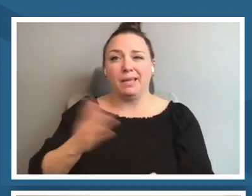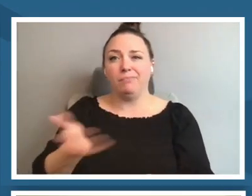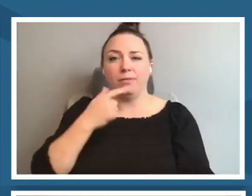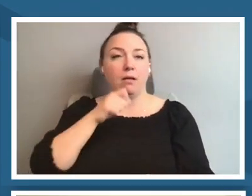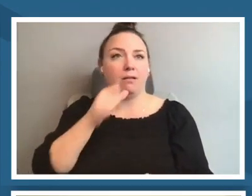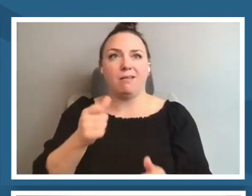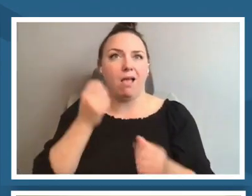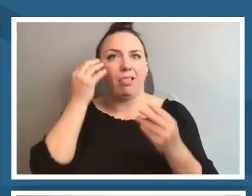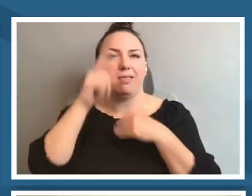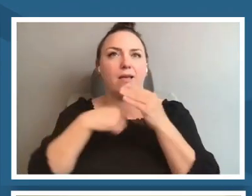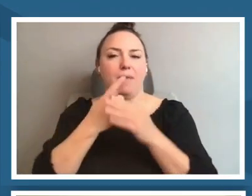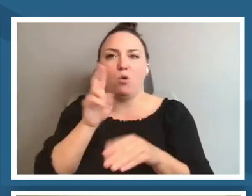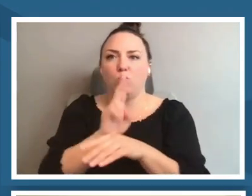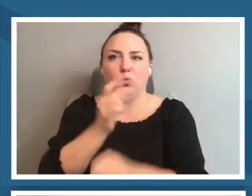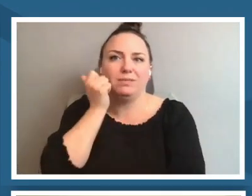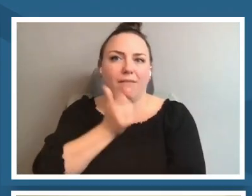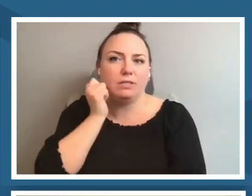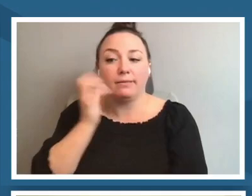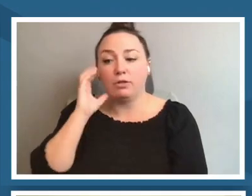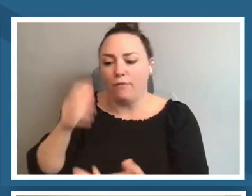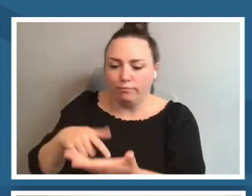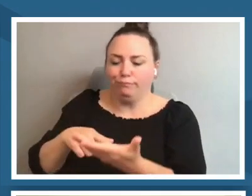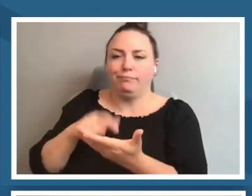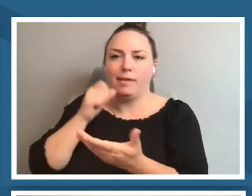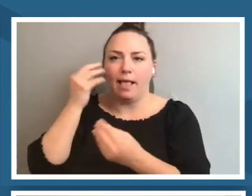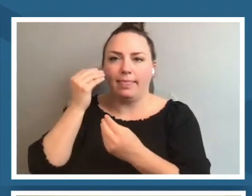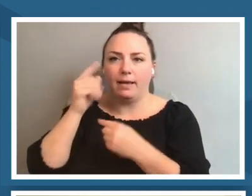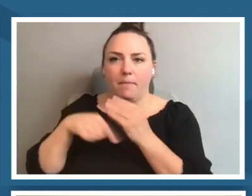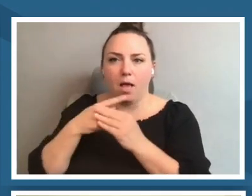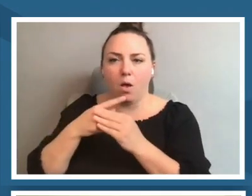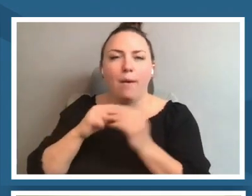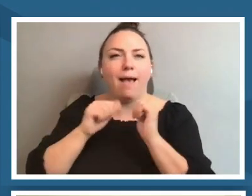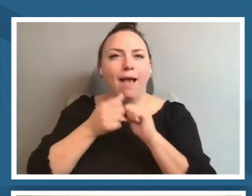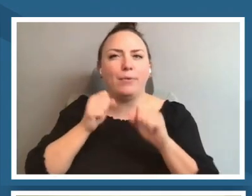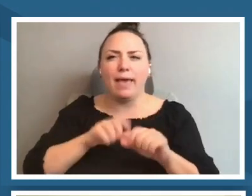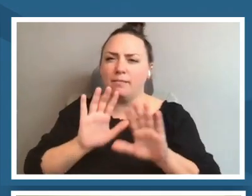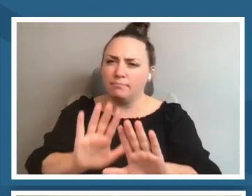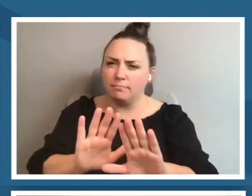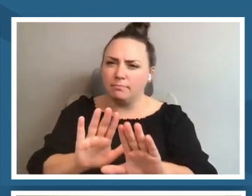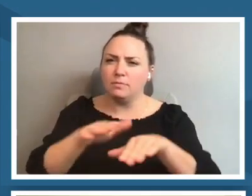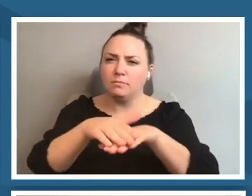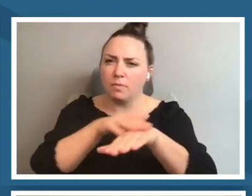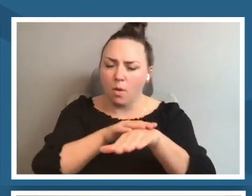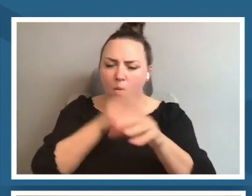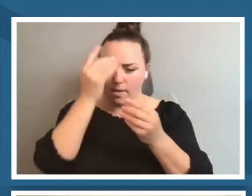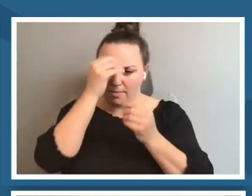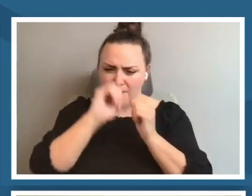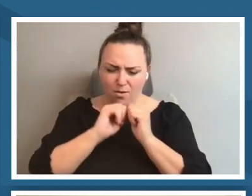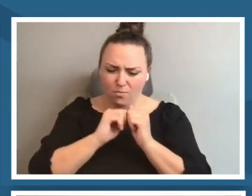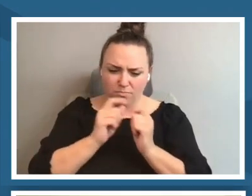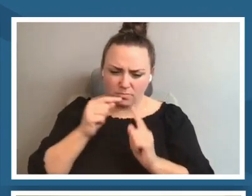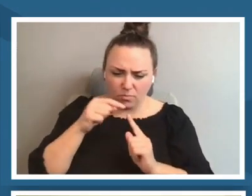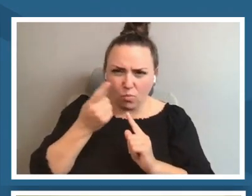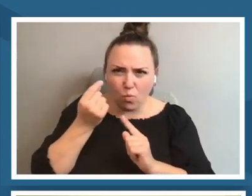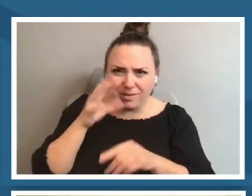where they come from who made them and how and where they end up